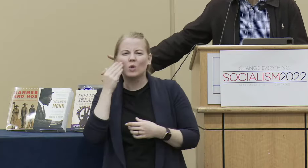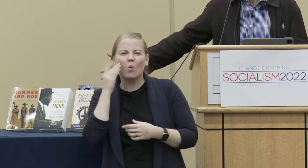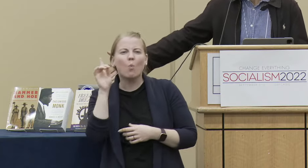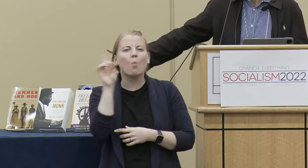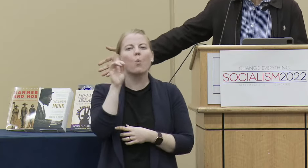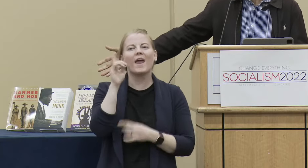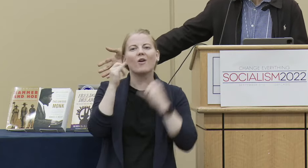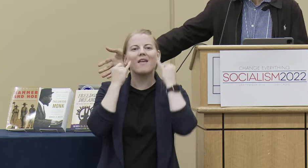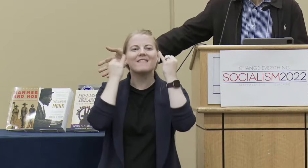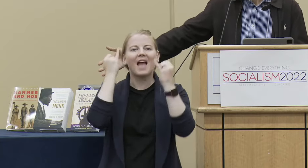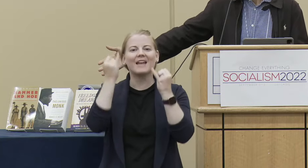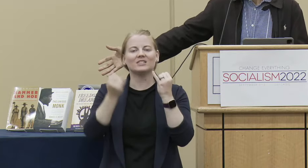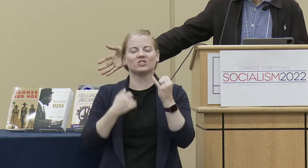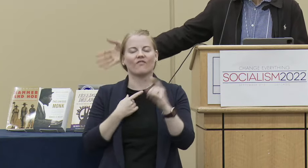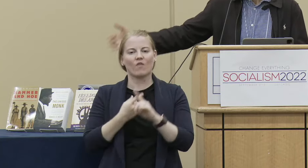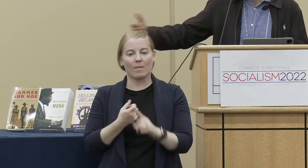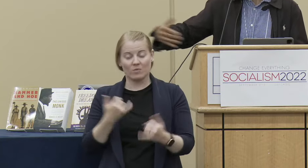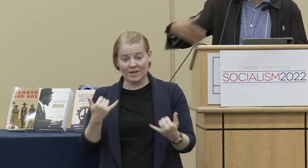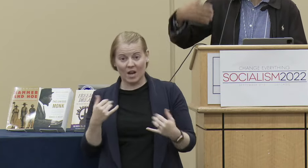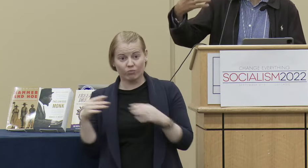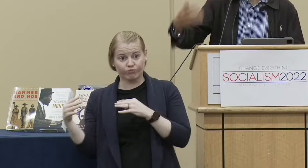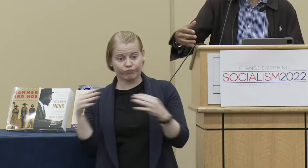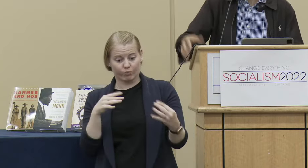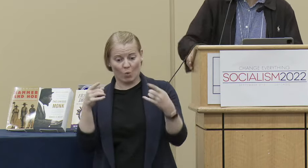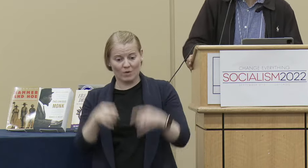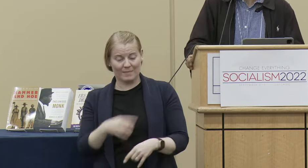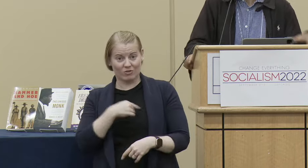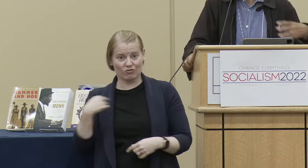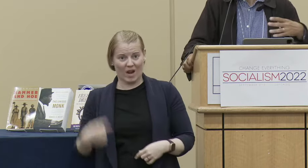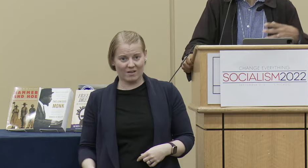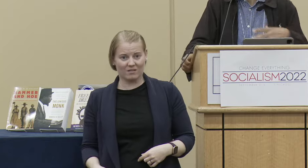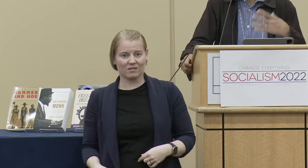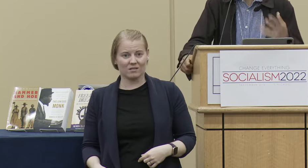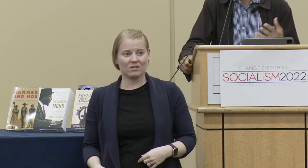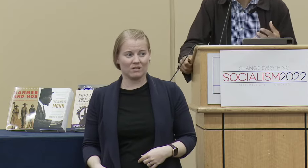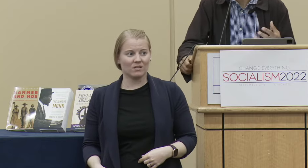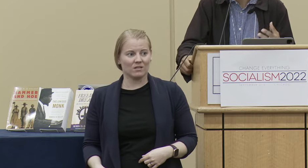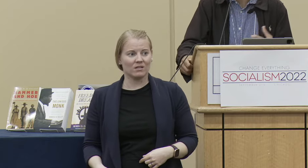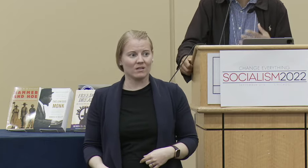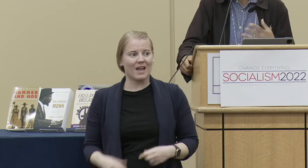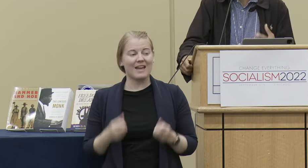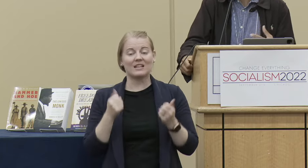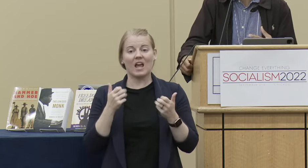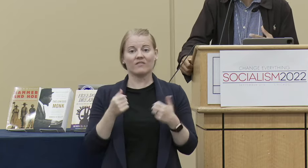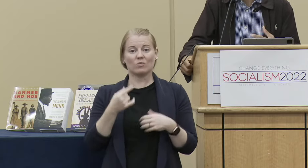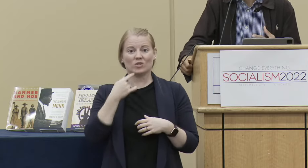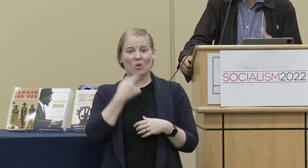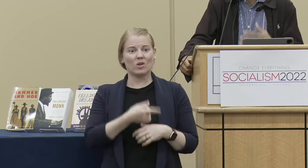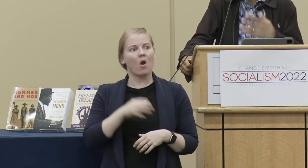That's not a defense of it. It's simply where are the ideas coming. Right now there's a war in